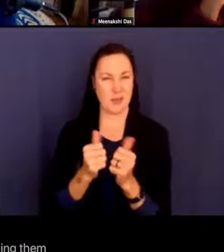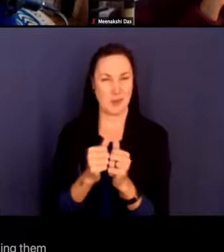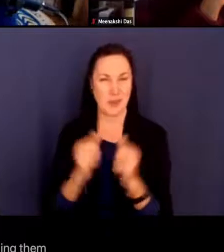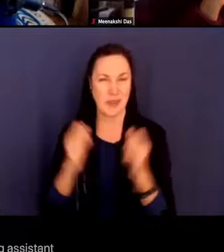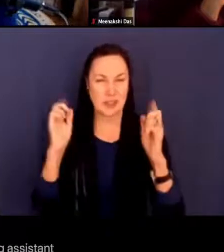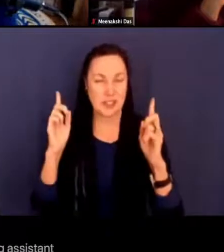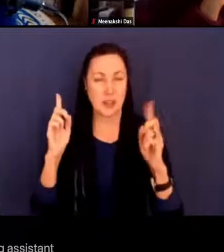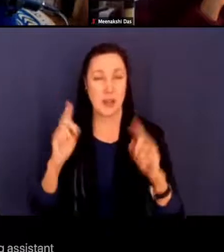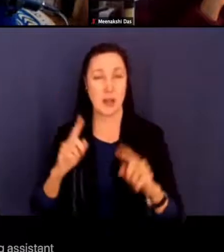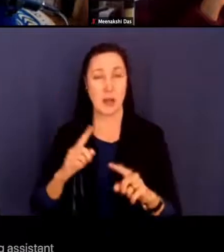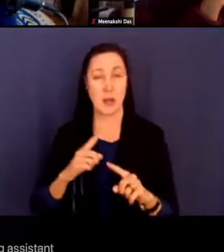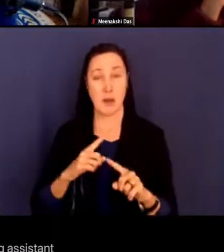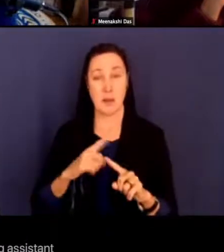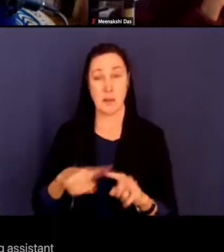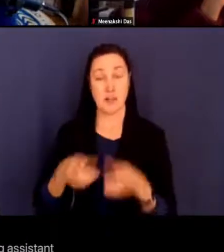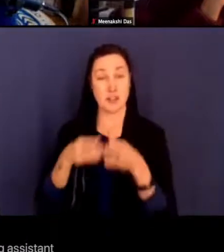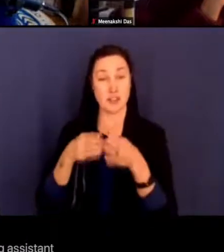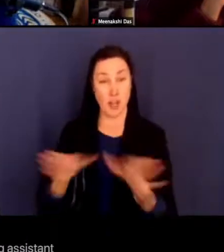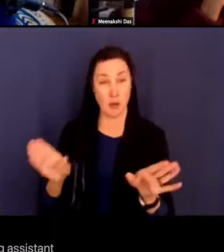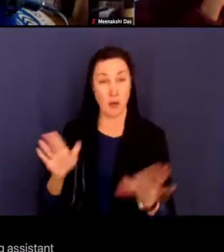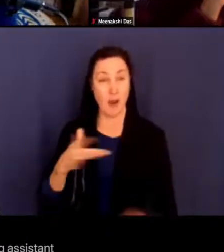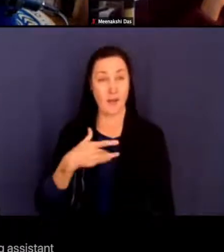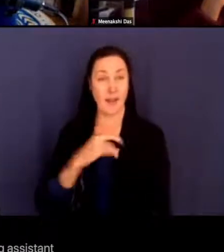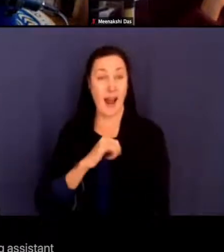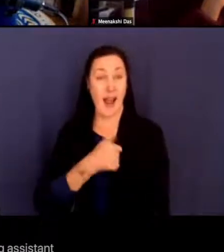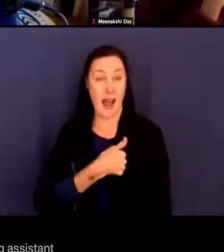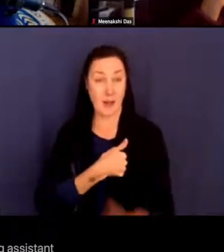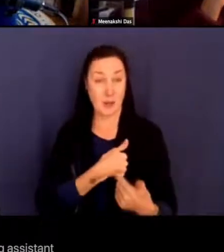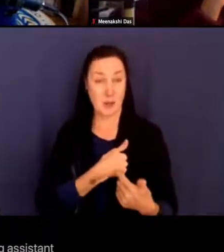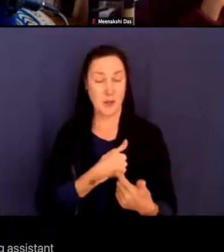hey let me just teach what works best that tends to work well for all of us.